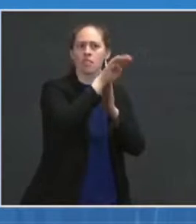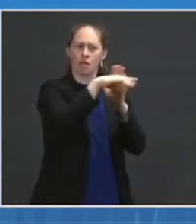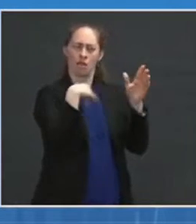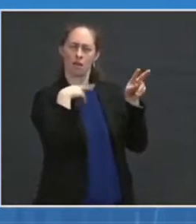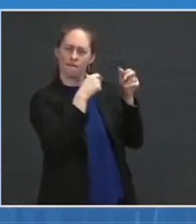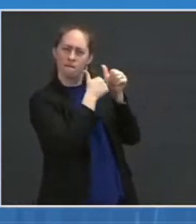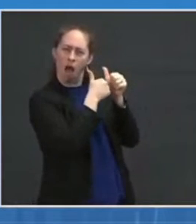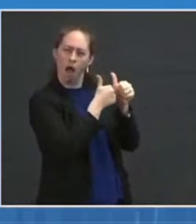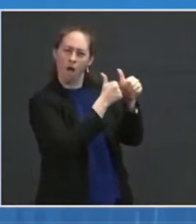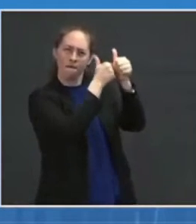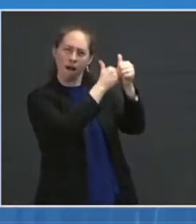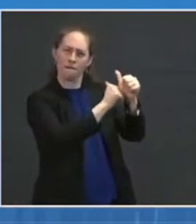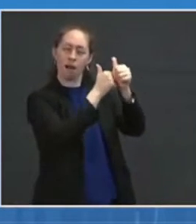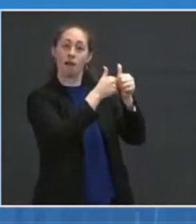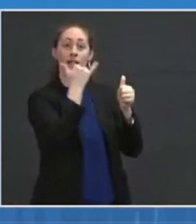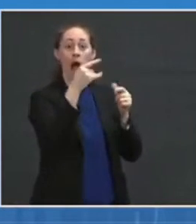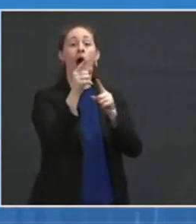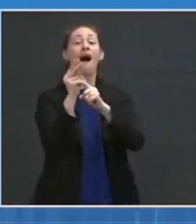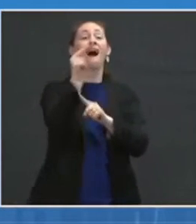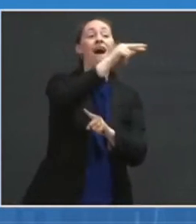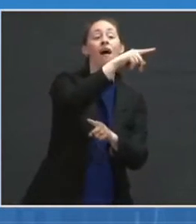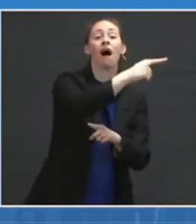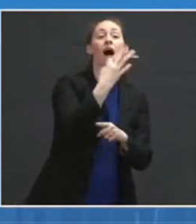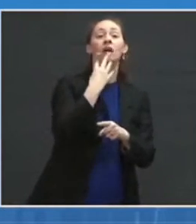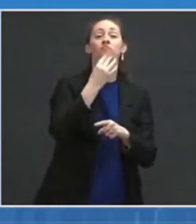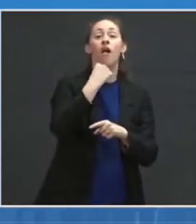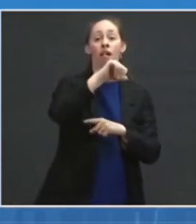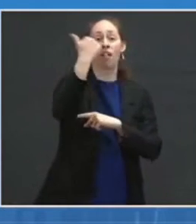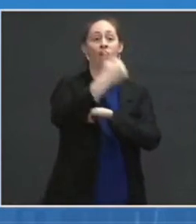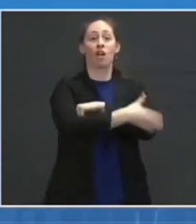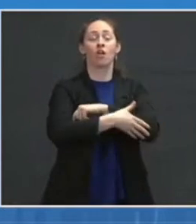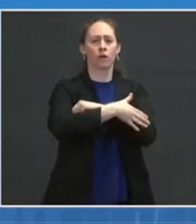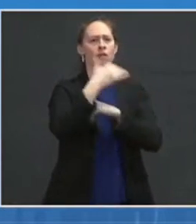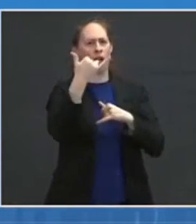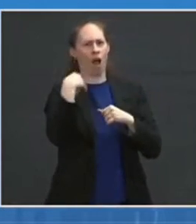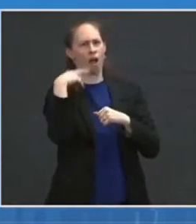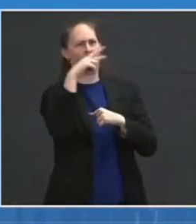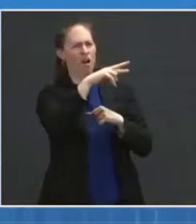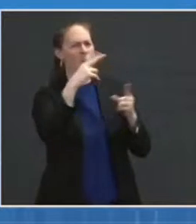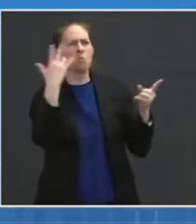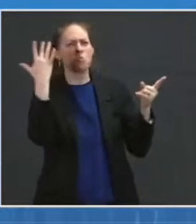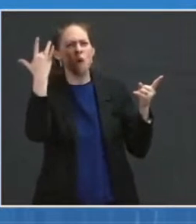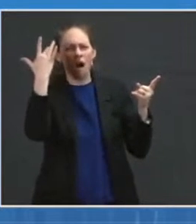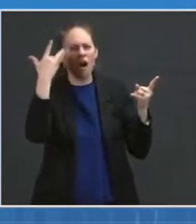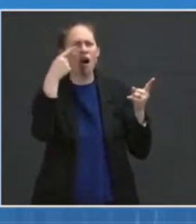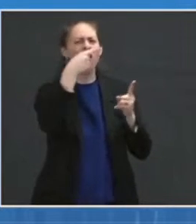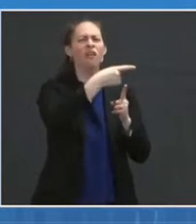CAREFULLY AND SERIOUSLY AND WE EVALUATE IT AS IT EVOLVES. BUT IF YOU LOOK AT THE DATA